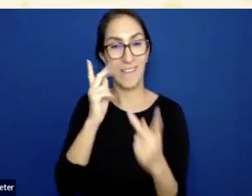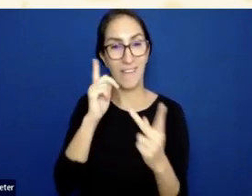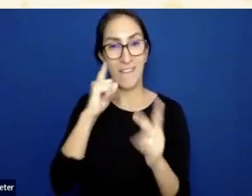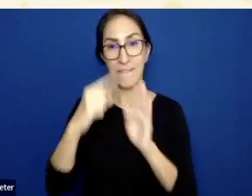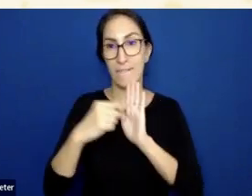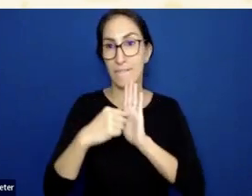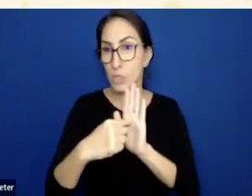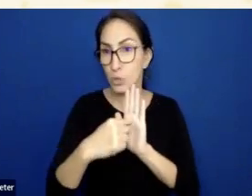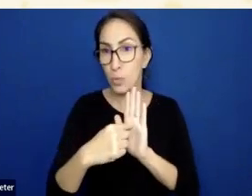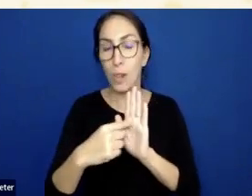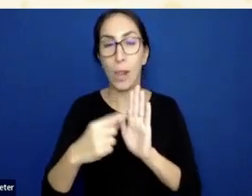or